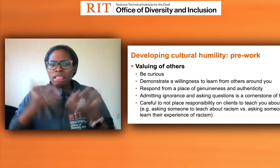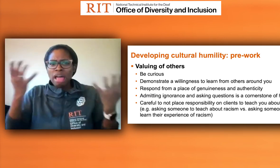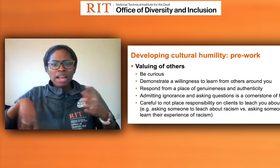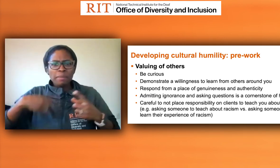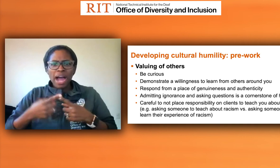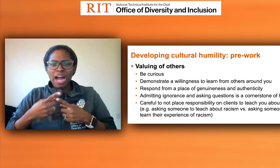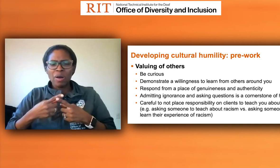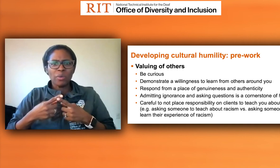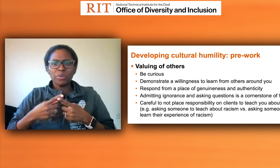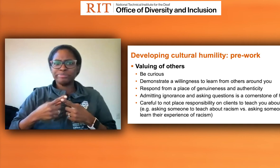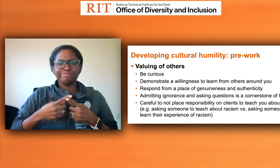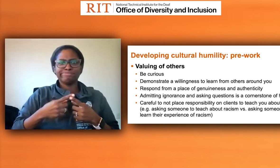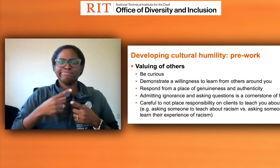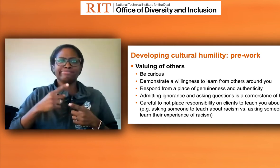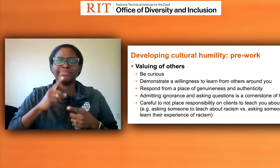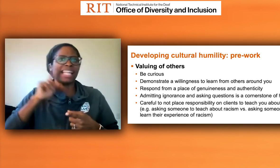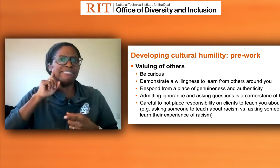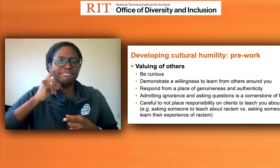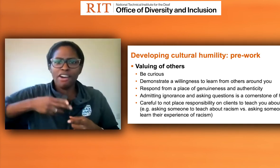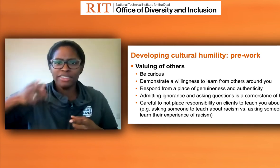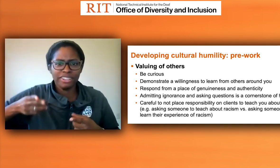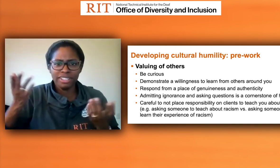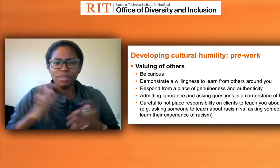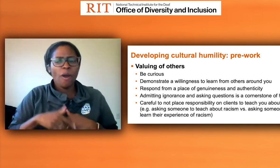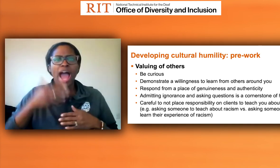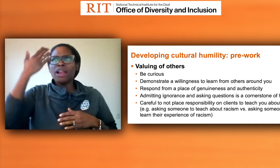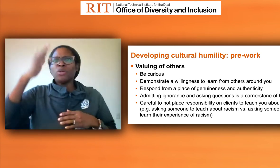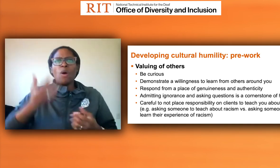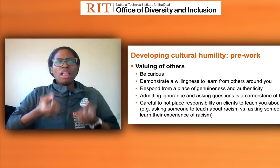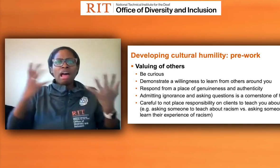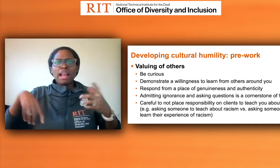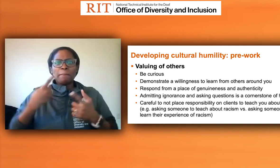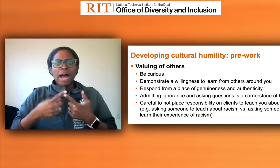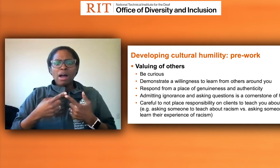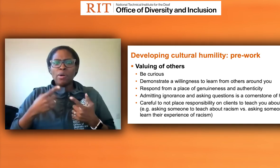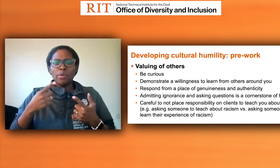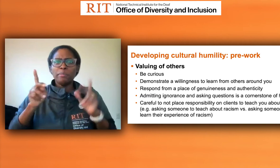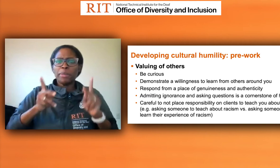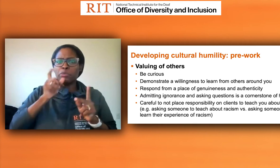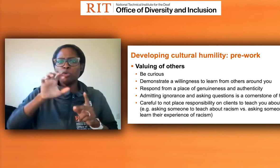It's OK to not know about everything. Sometimes, people might not know a lot about Deaf or hard of hearing individuals